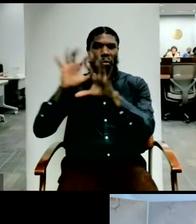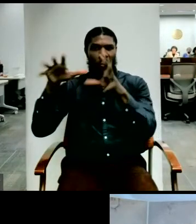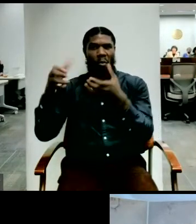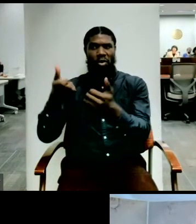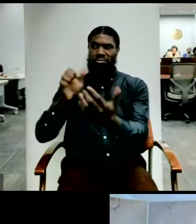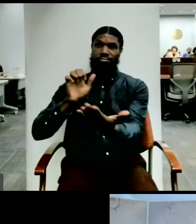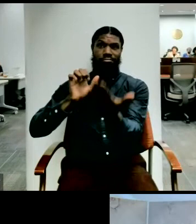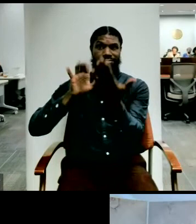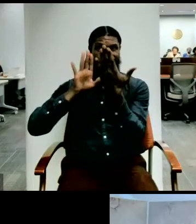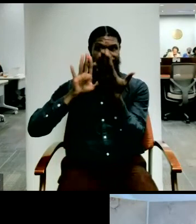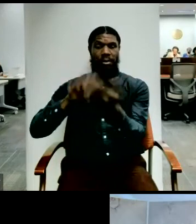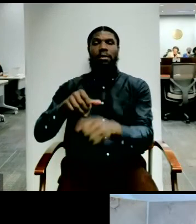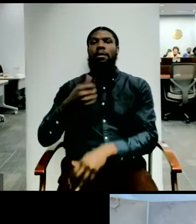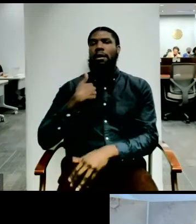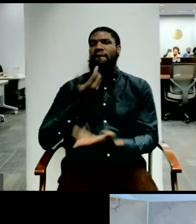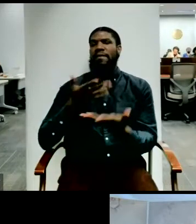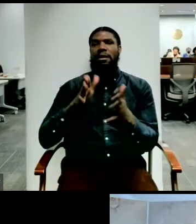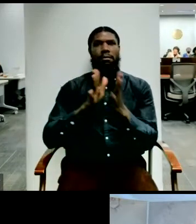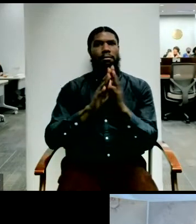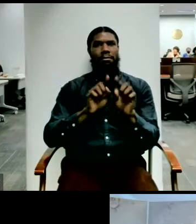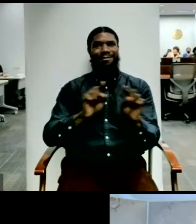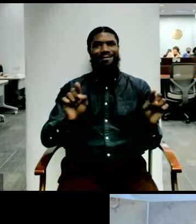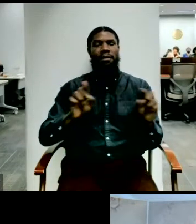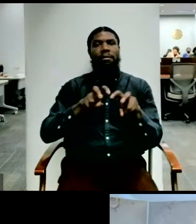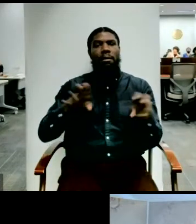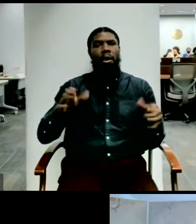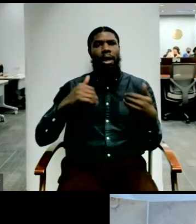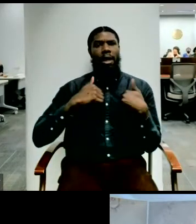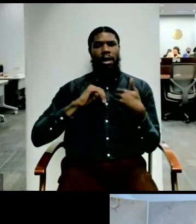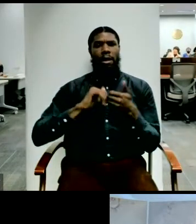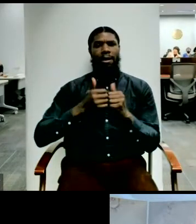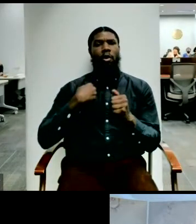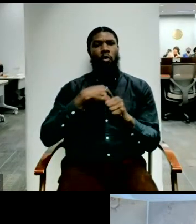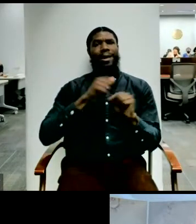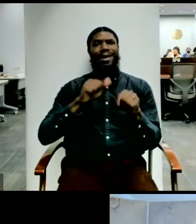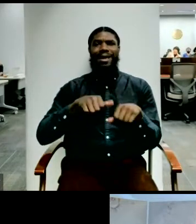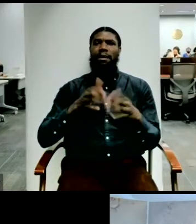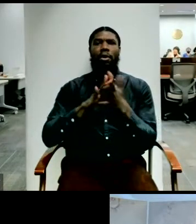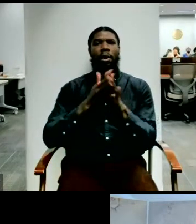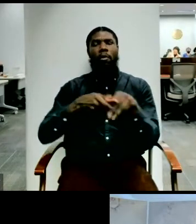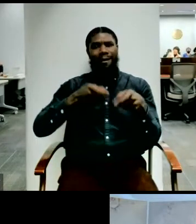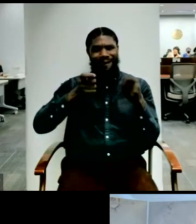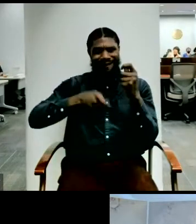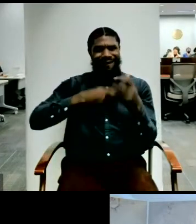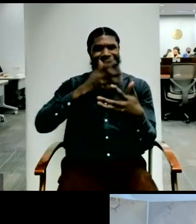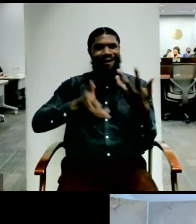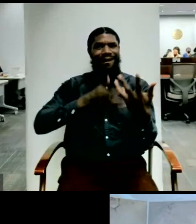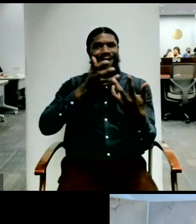the panelists um about how we can more narrowly tail0, r to the issues you are worried about.